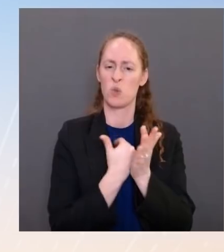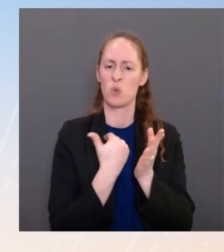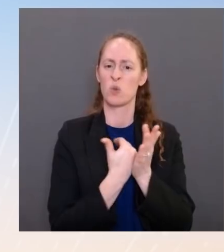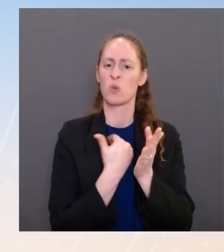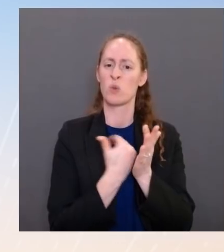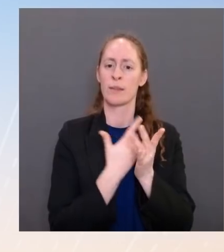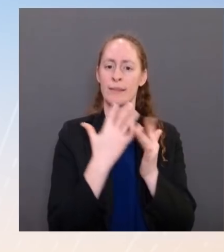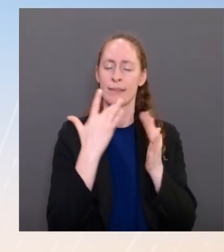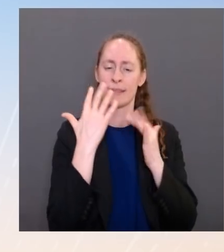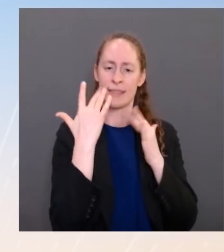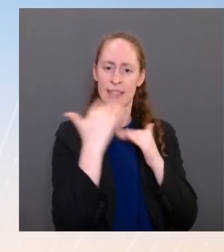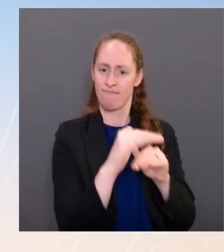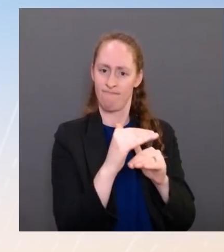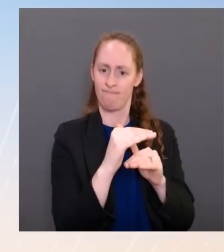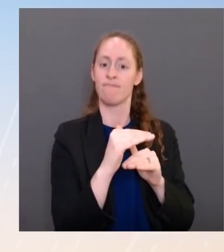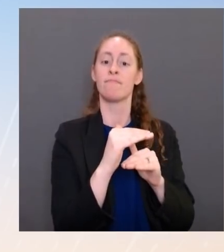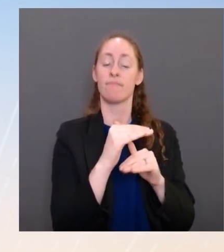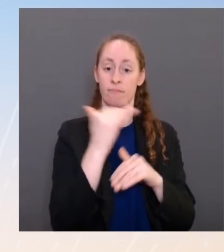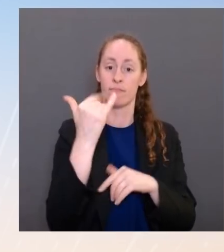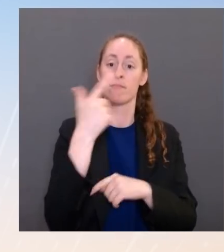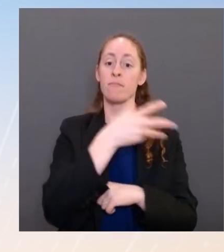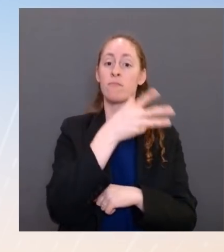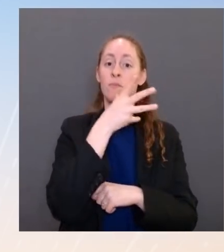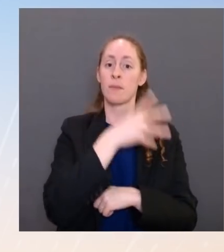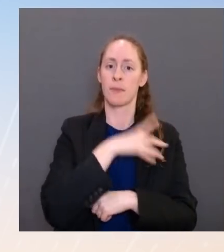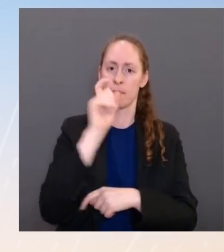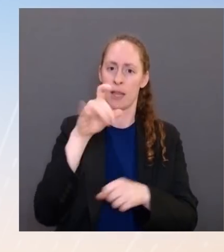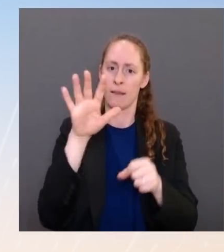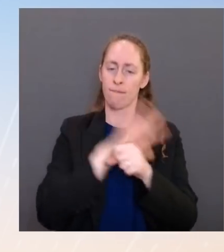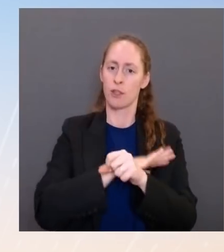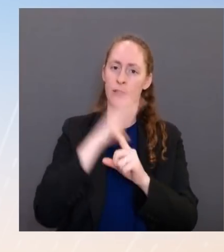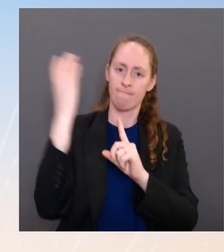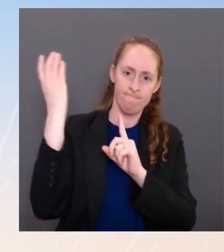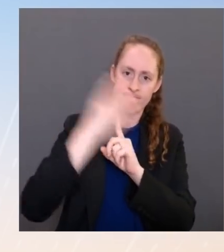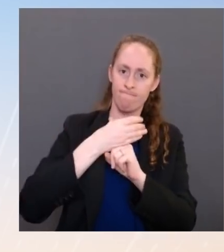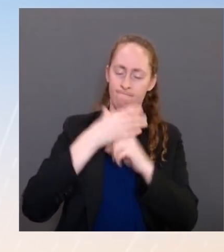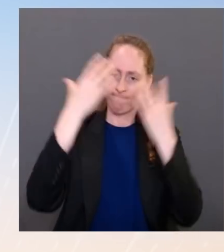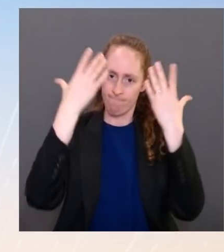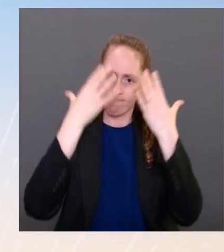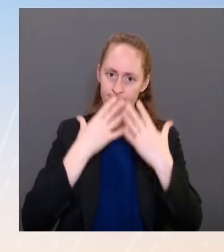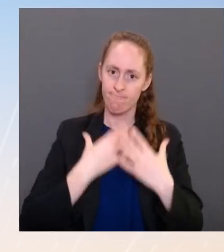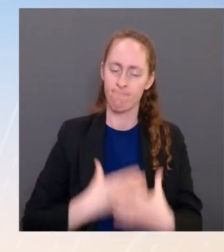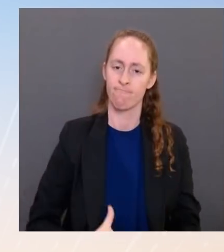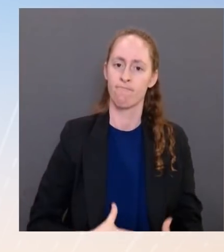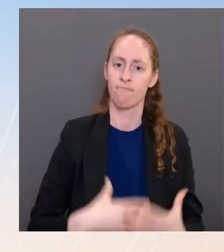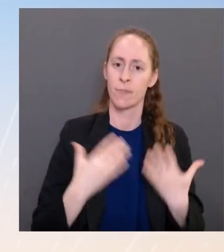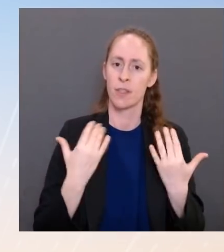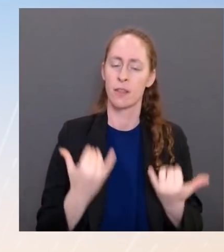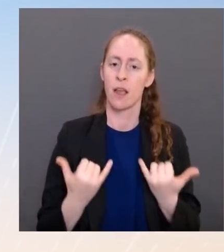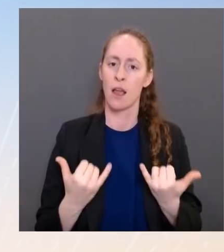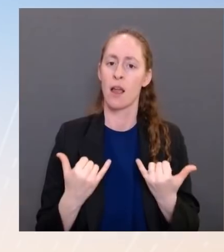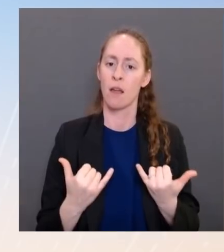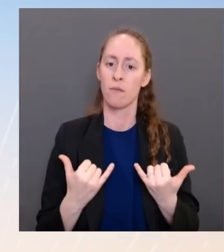And what is the administration doing to assist women and girls in Afghanistan? Ms. Psaki: Well, on the -- let me just get --